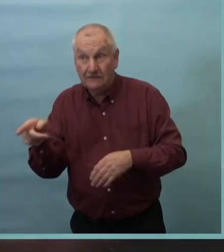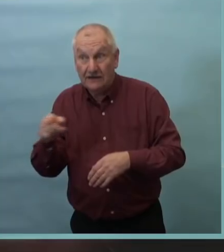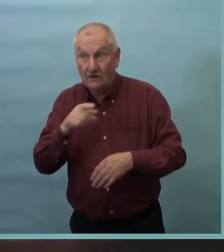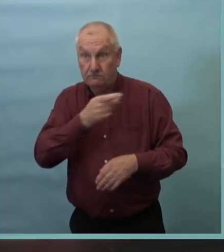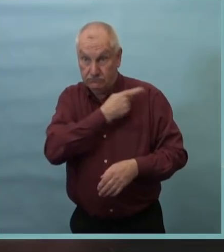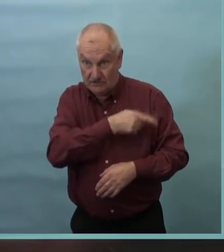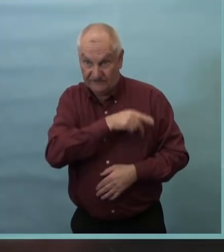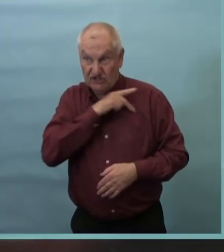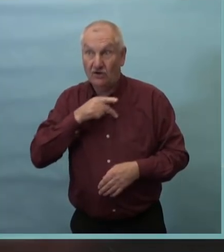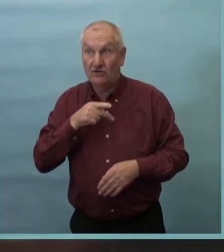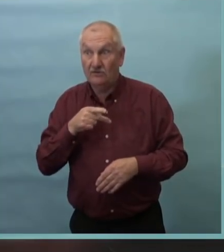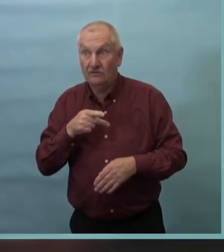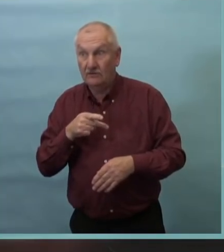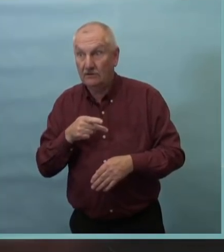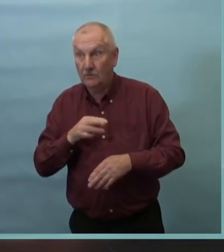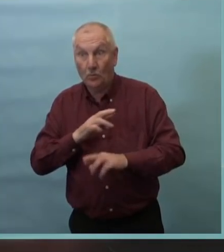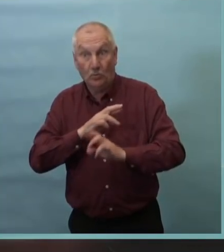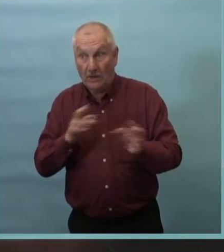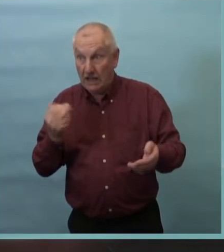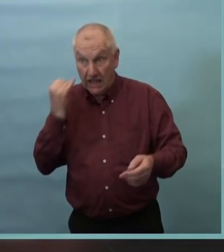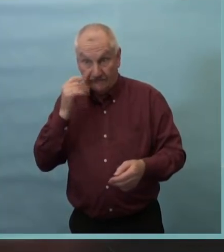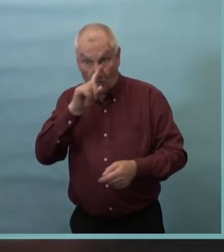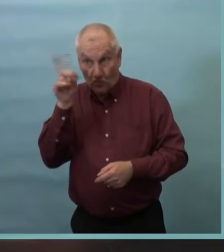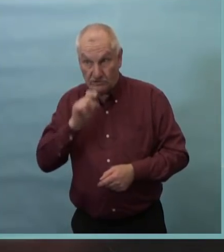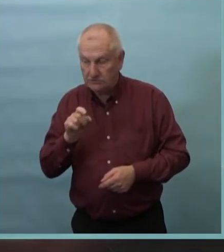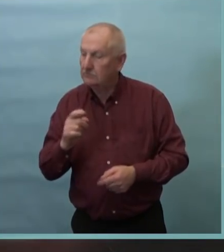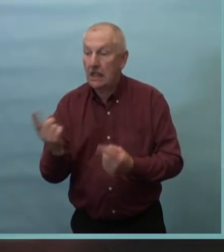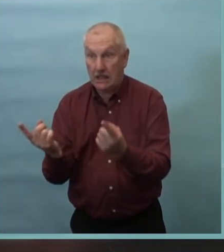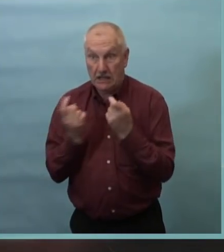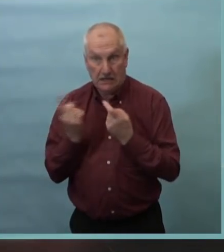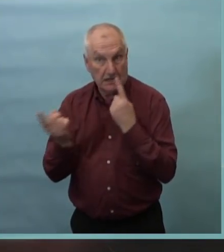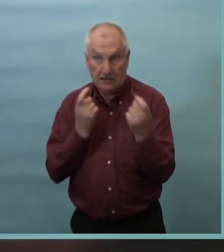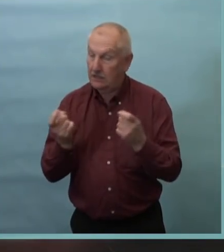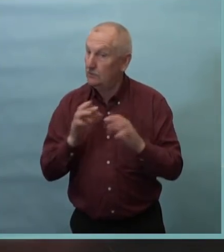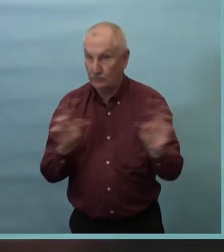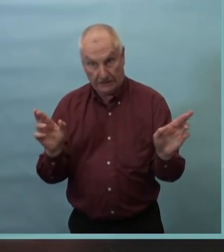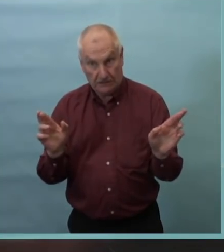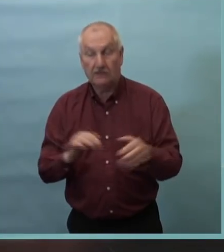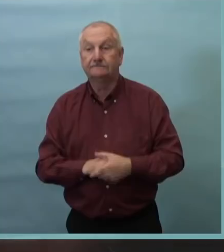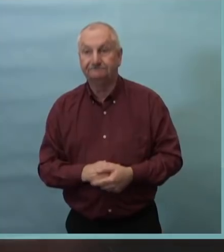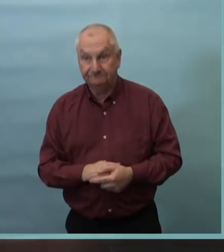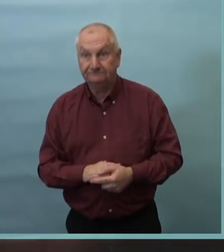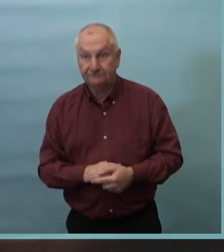we're also sending communication out to the families of those residents in the